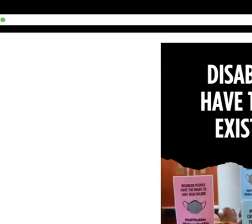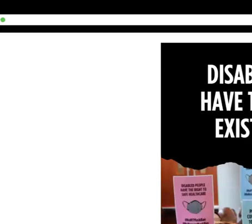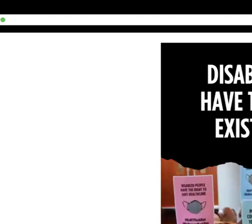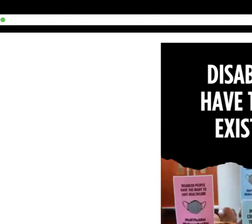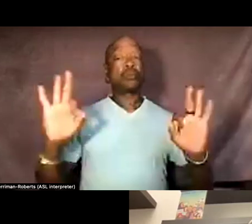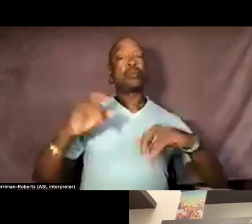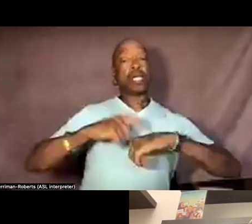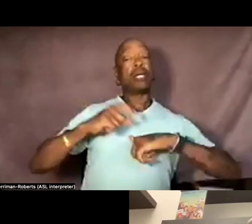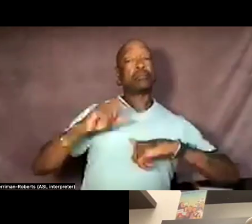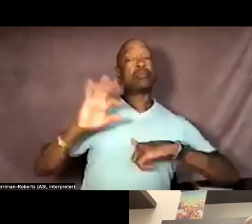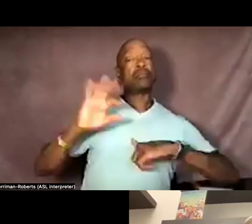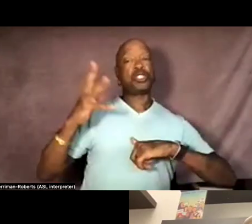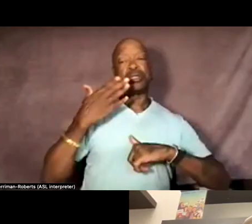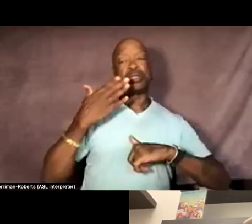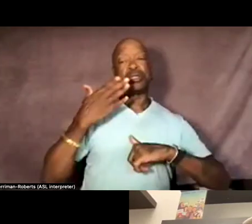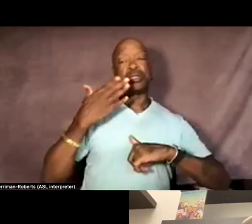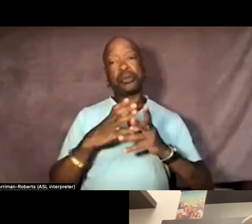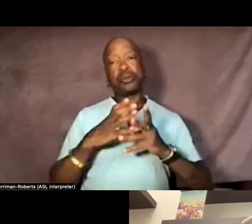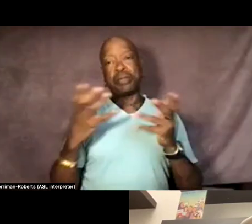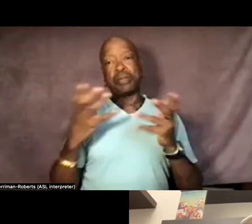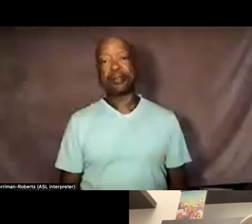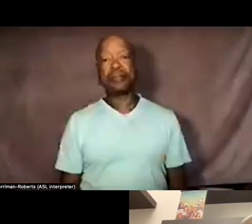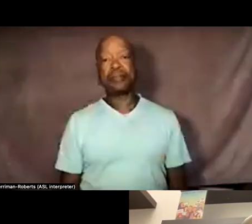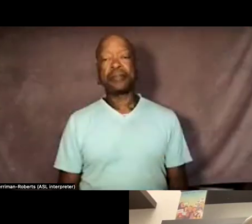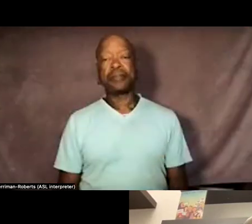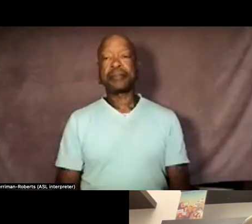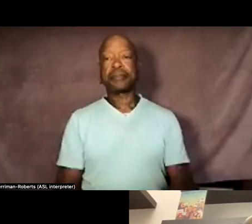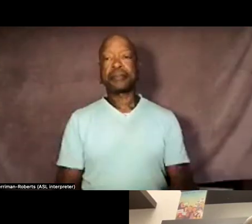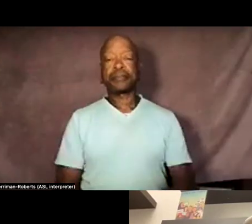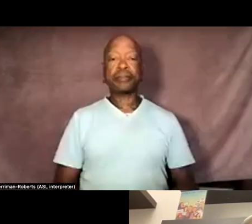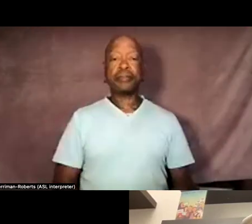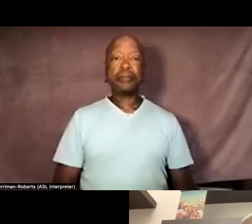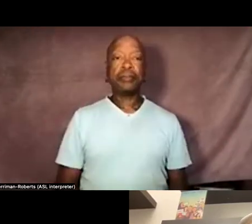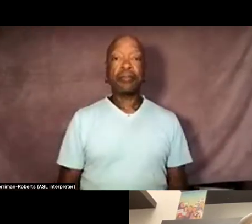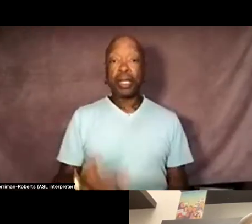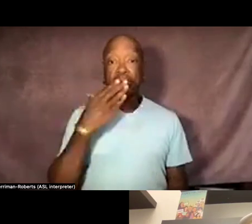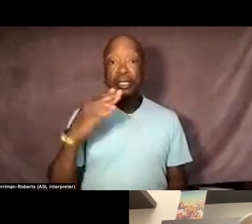thank you so much um thank you Ngozi for sharing that um and for all of the work you're doing on